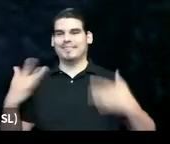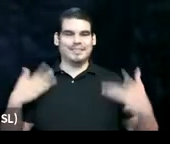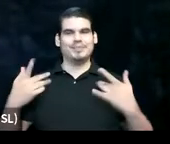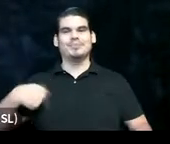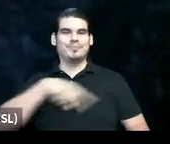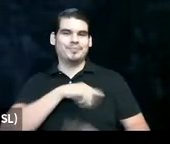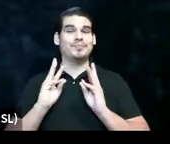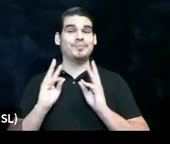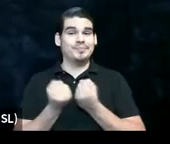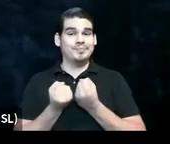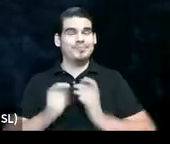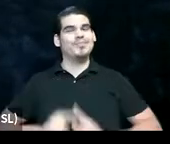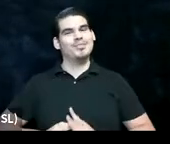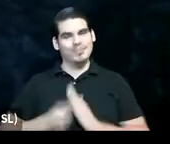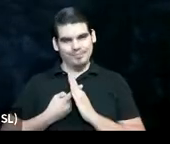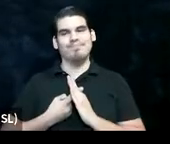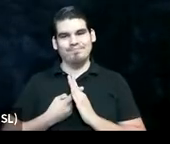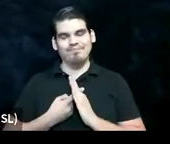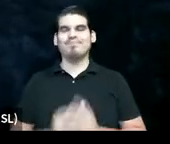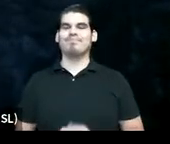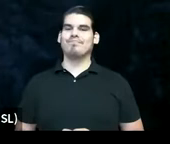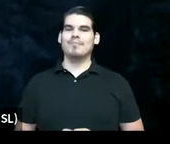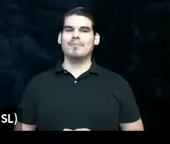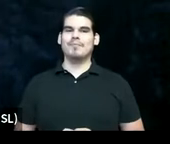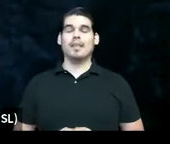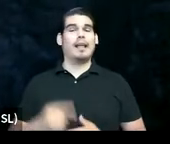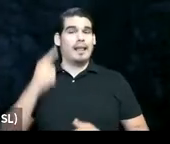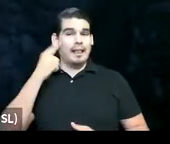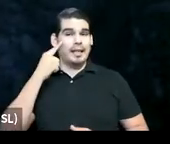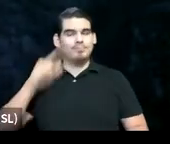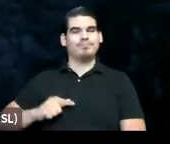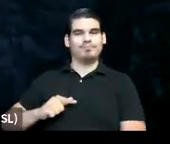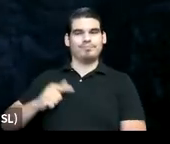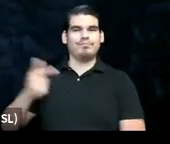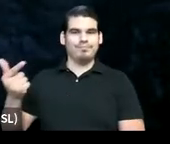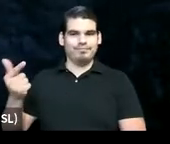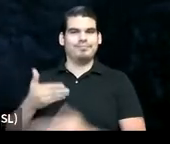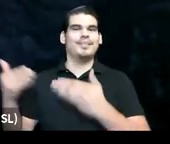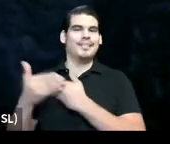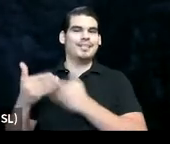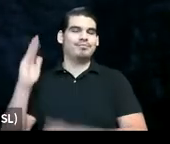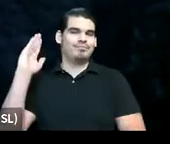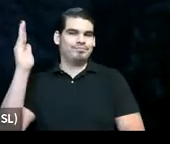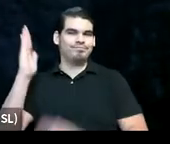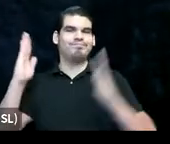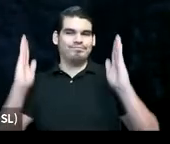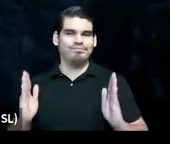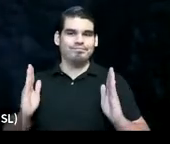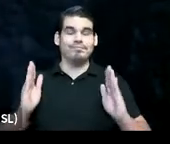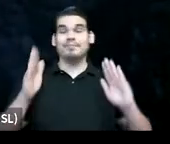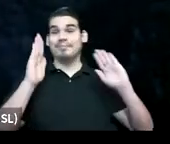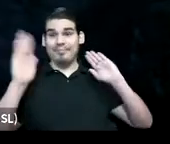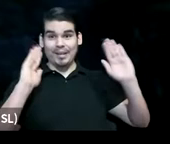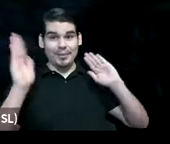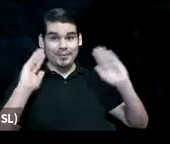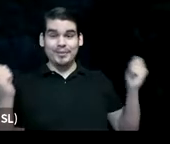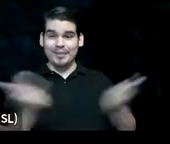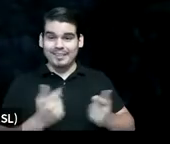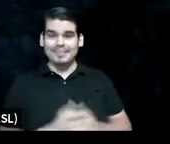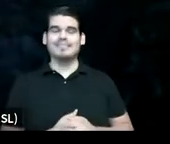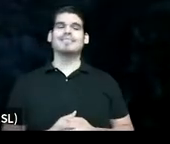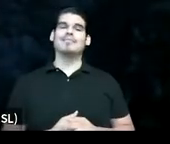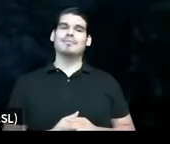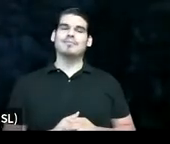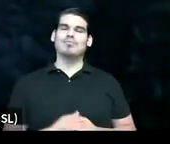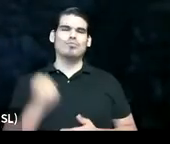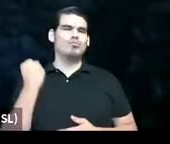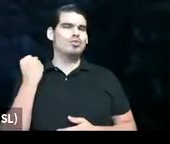Okay. Um, What is a resolution? A resolution is a research document that identifies an issue on a